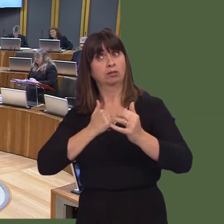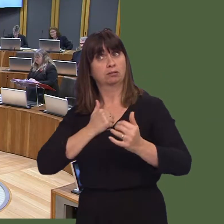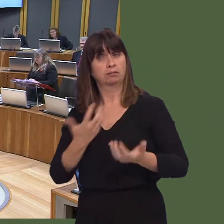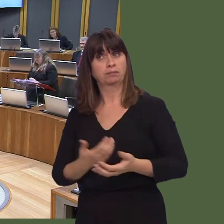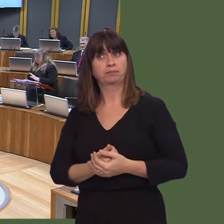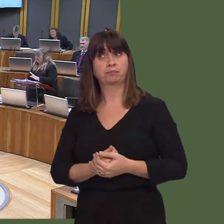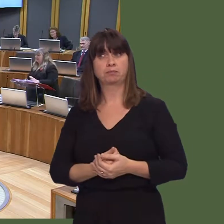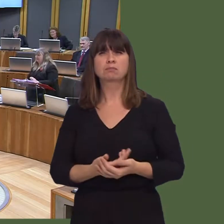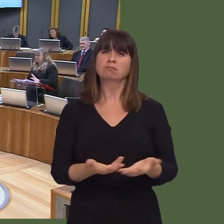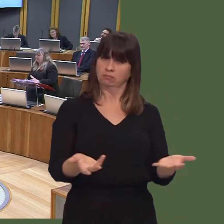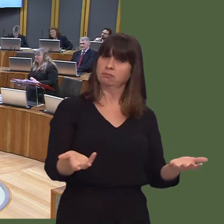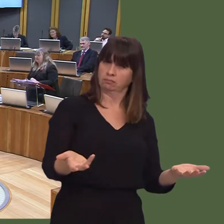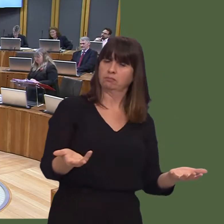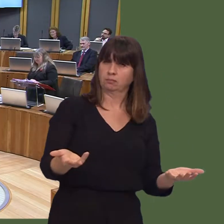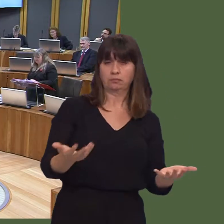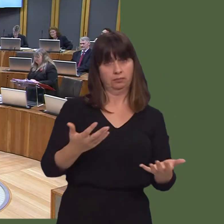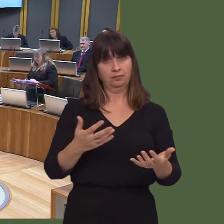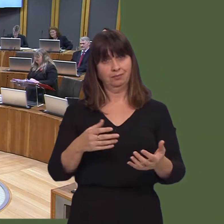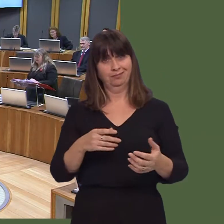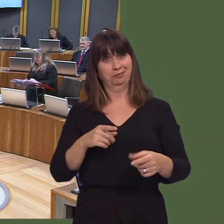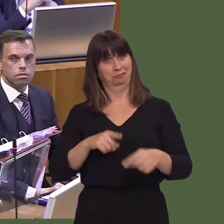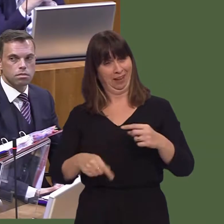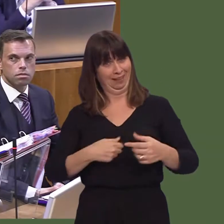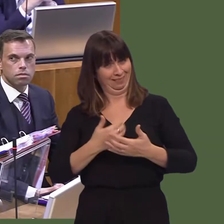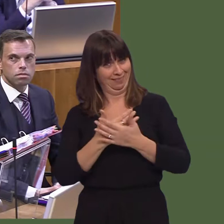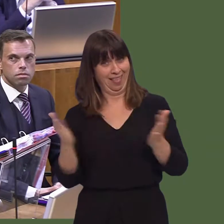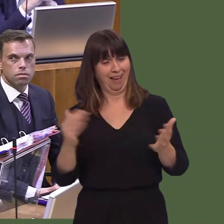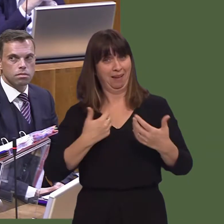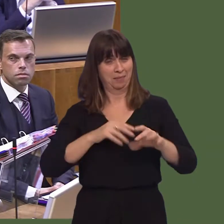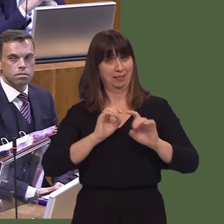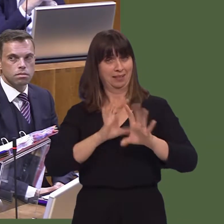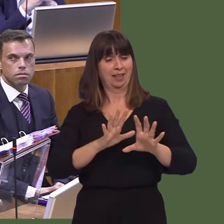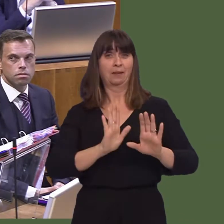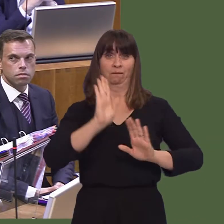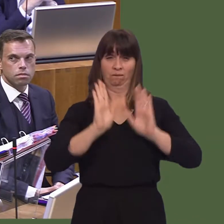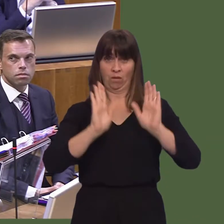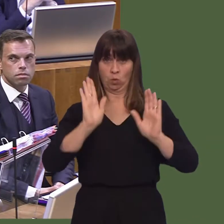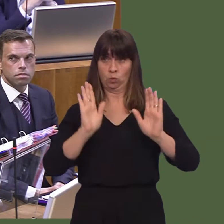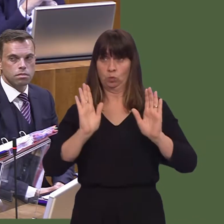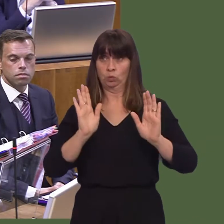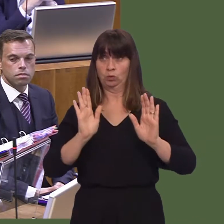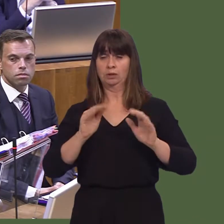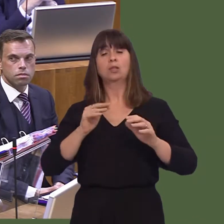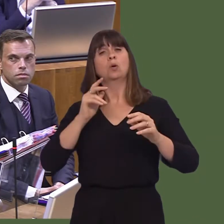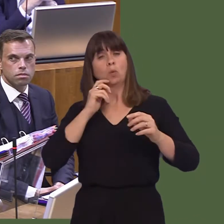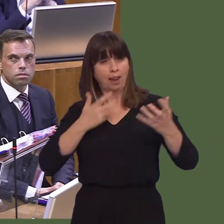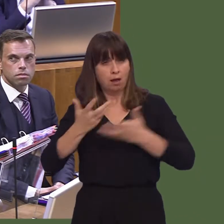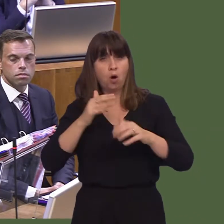To be as clear as it's humanly possible to be, I've said that the debate and vote will be taken into account in final investment decisions, but that it will be in Government